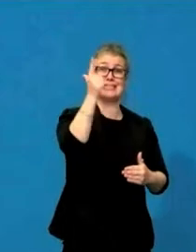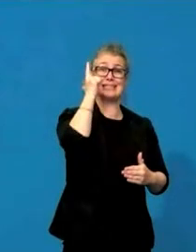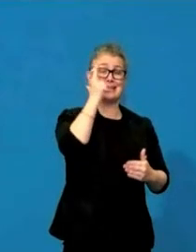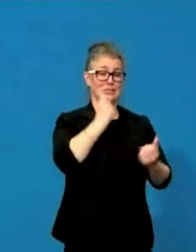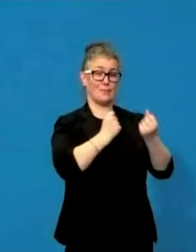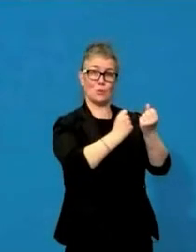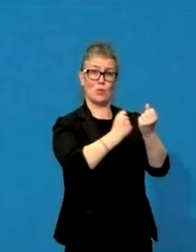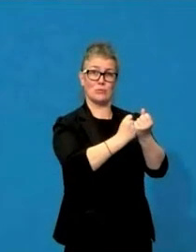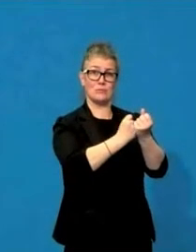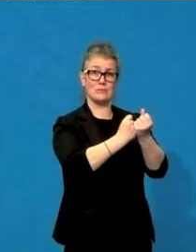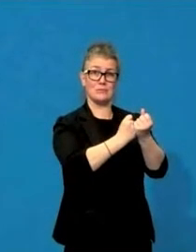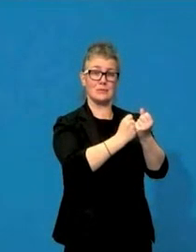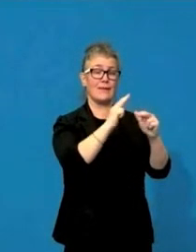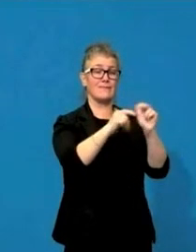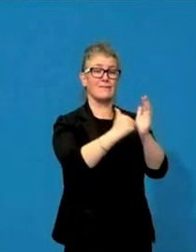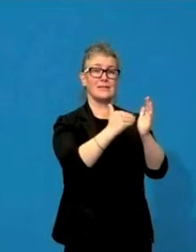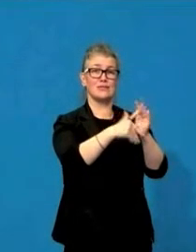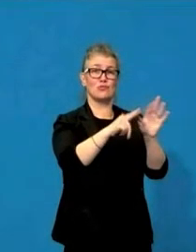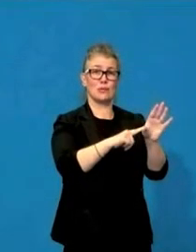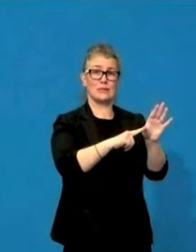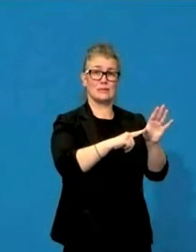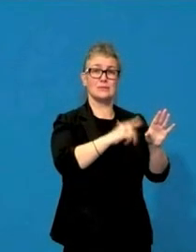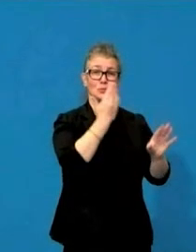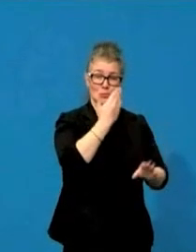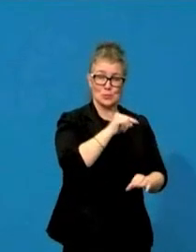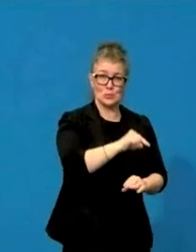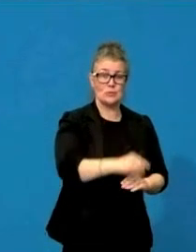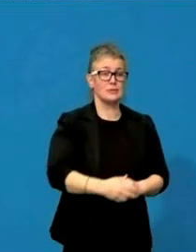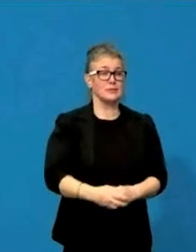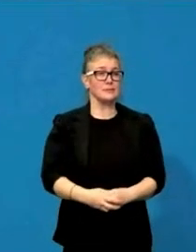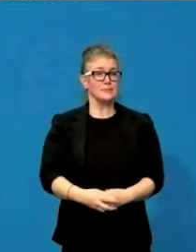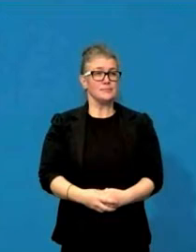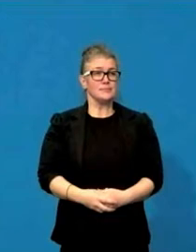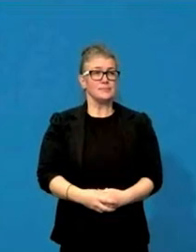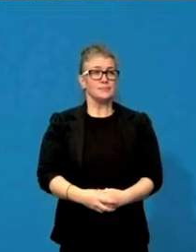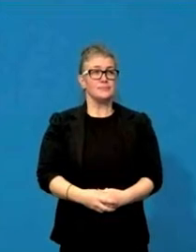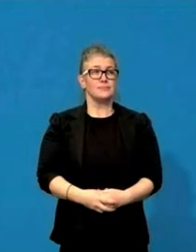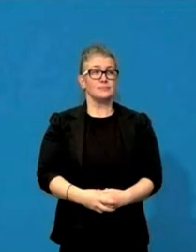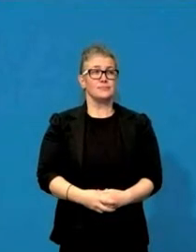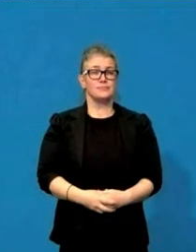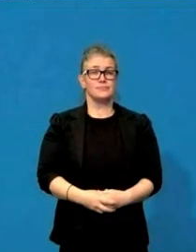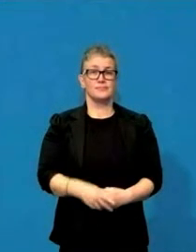You've been involved in and continue to be involved in many community